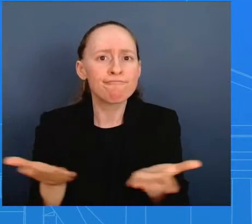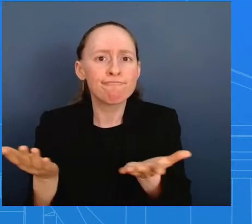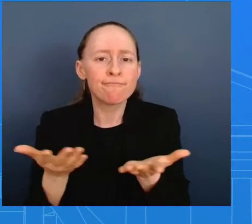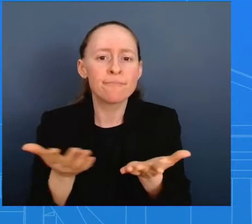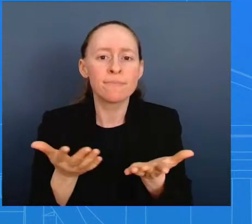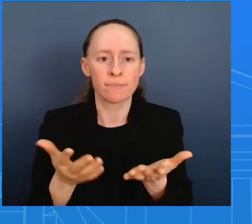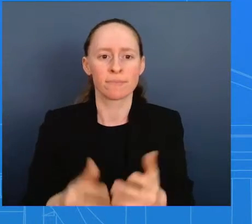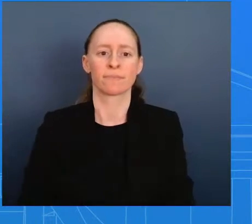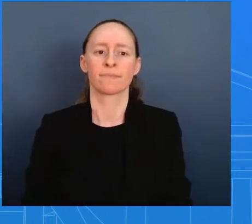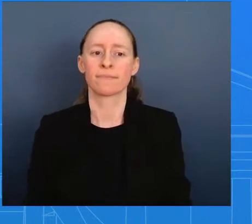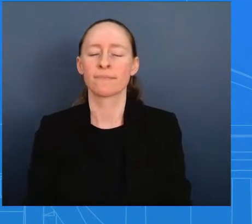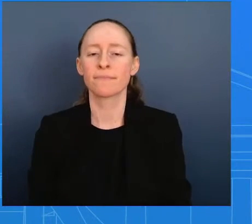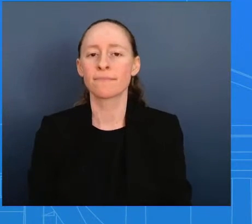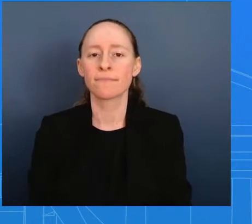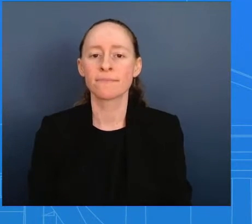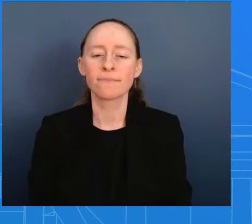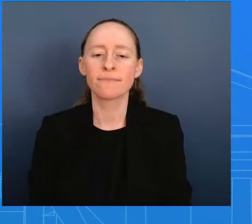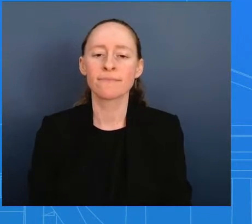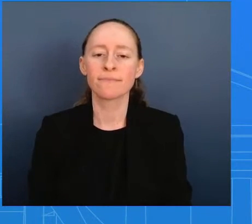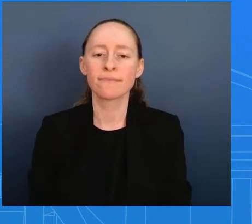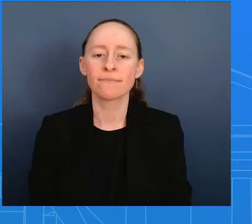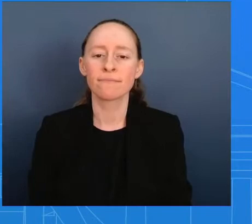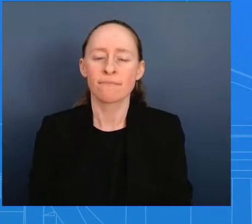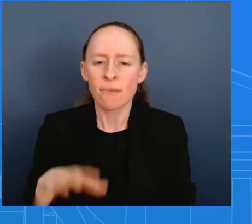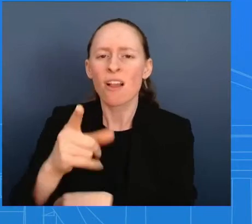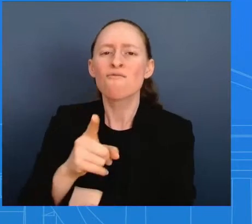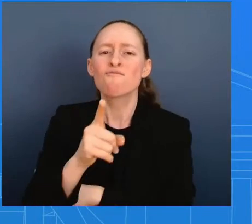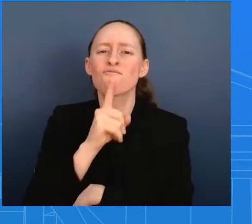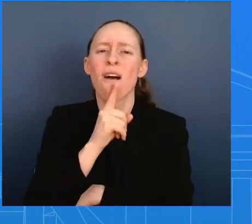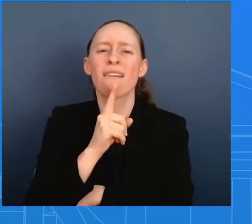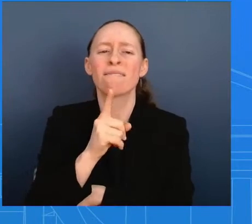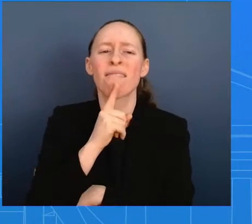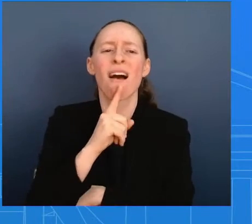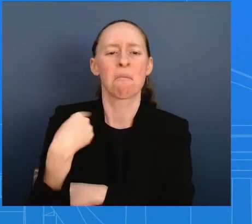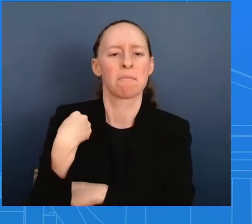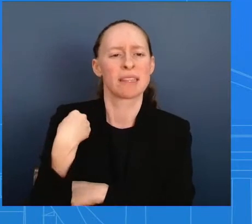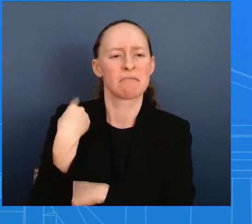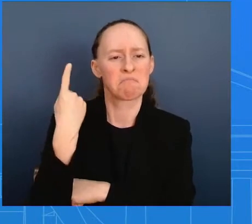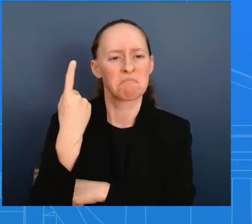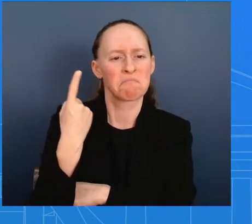why does the United States -- the strongest ally of Israel, the biggest weapons supplier --